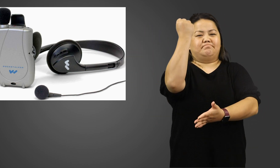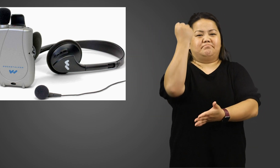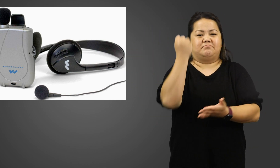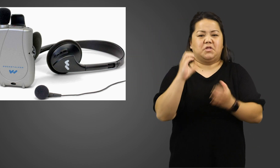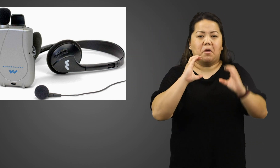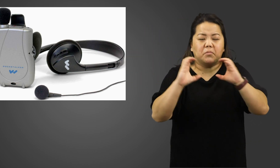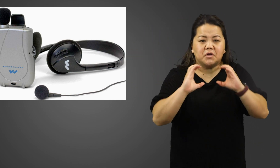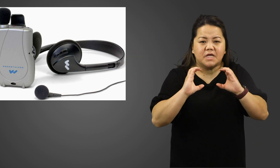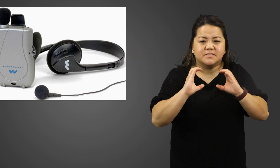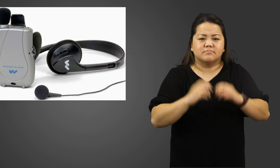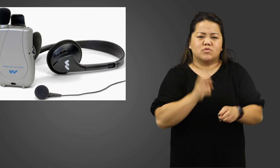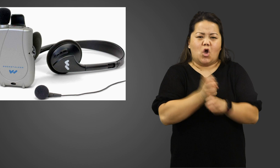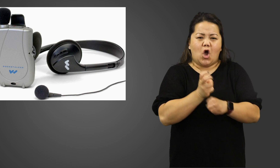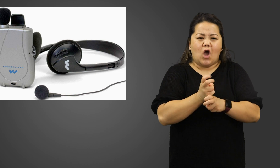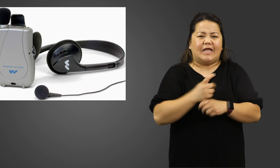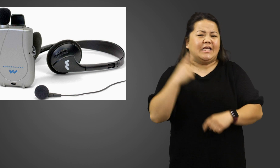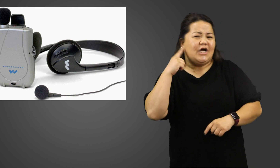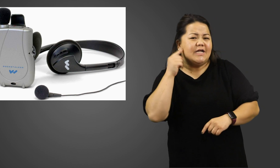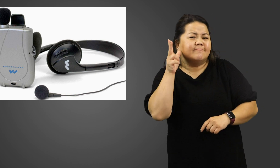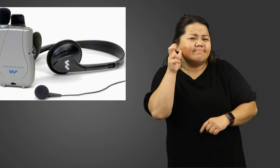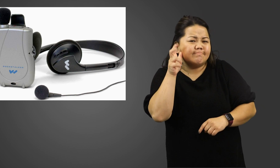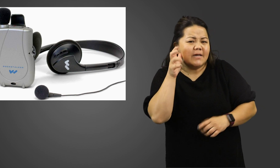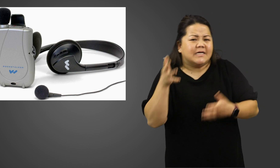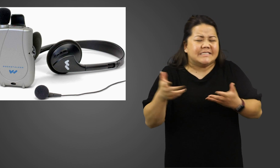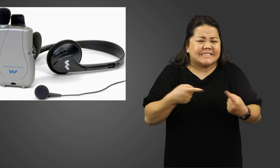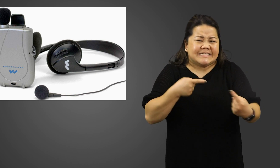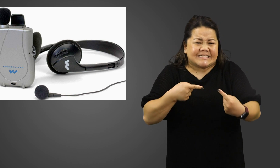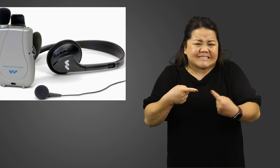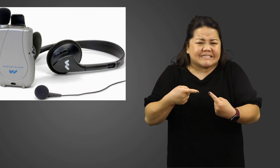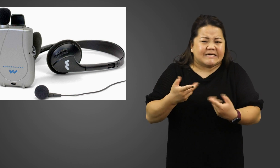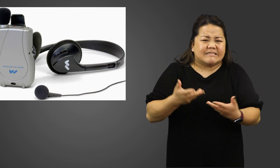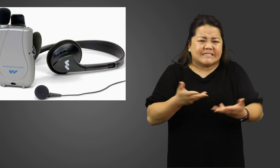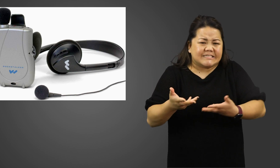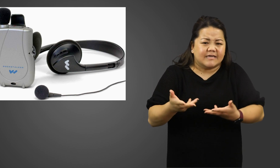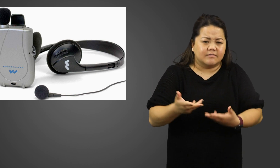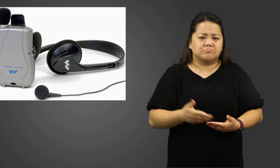This can be used on request or if a person is struggling to communicate